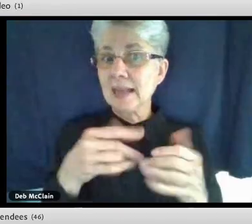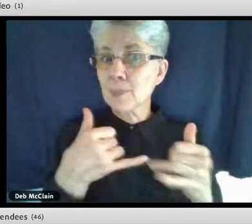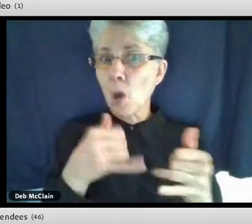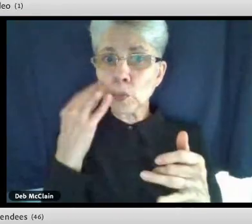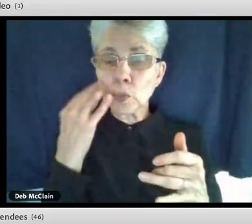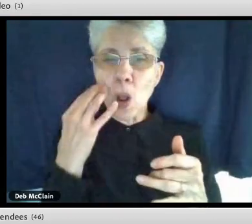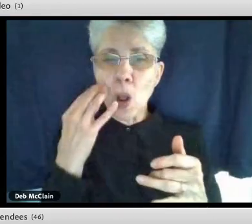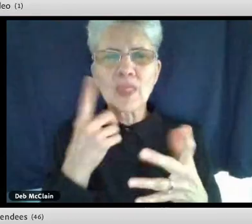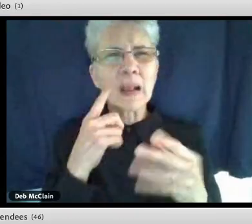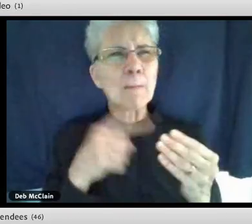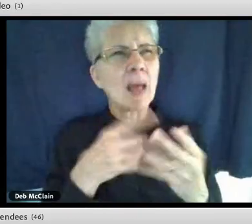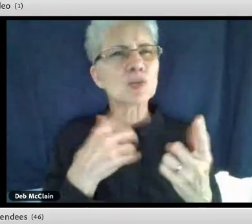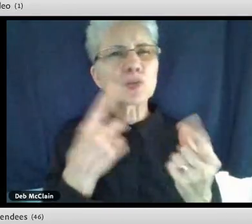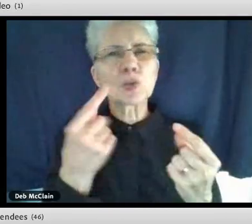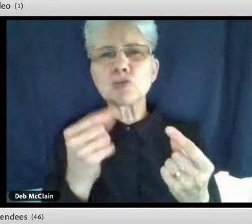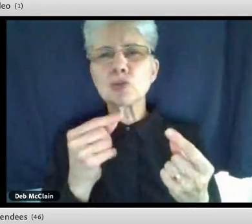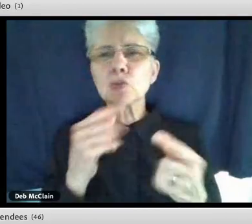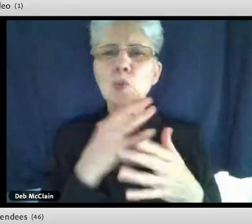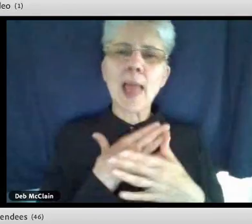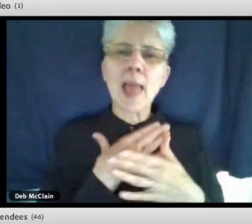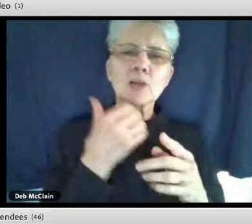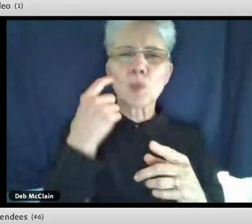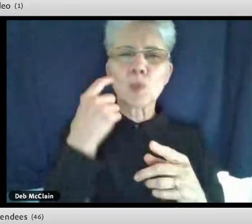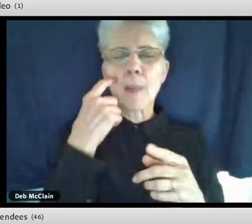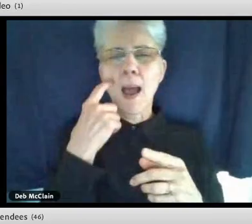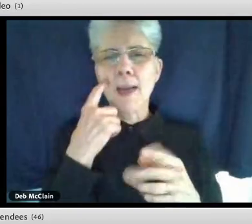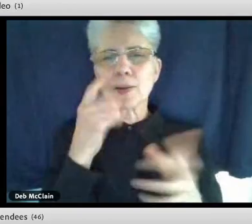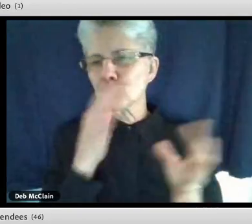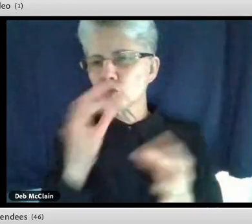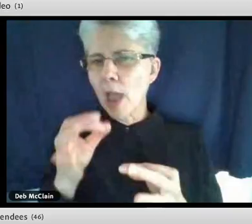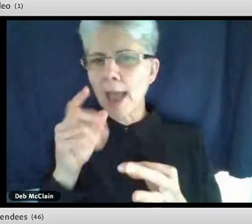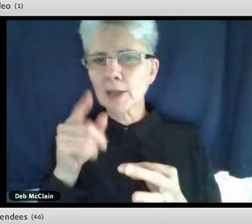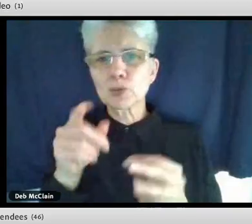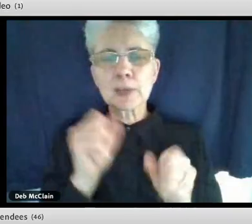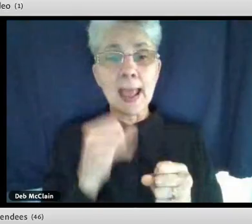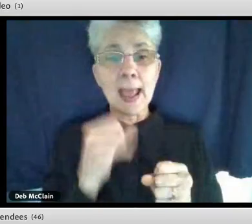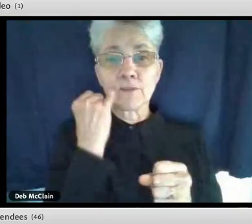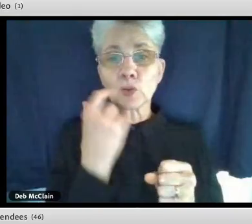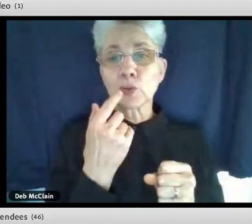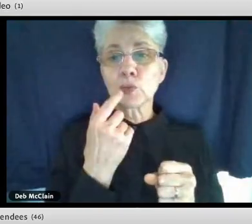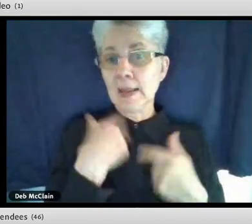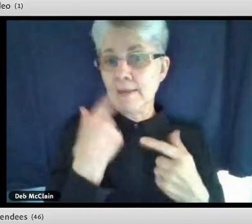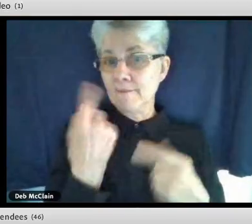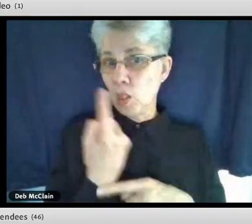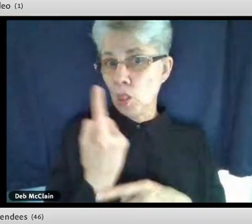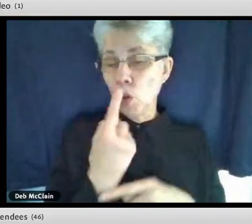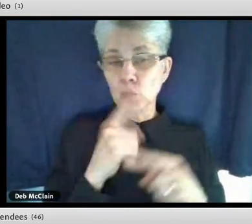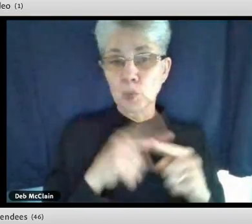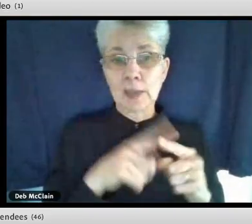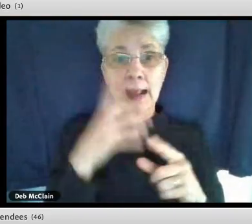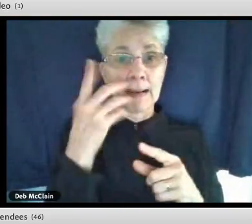If you do live alone and you can't leave the house, you know, if your child does have asthma and you're worried about leaving the house,